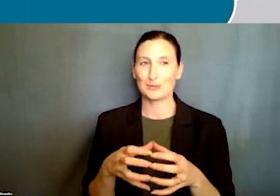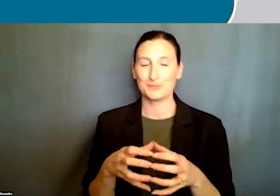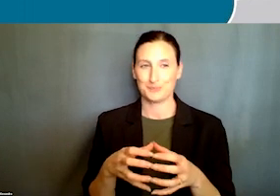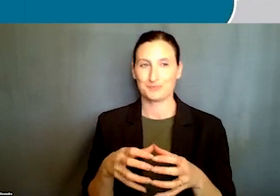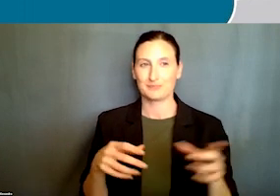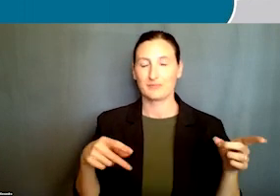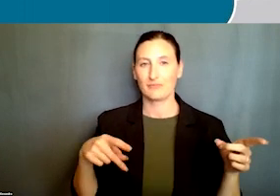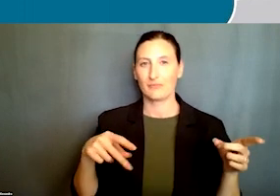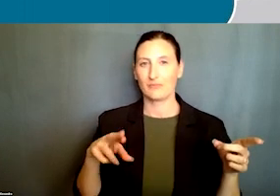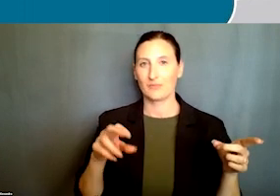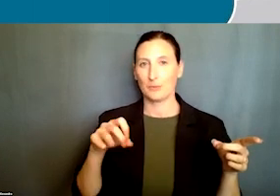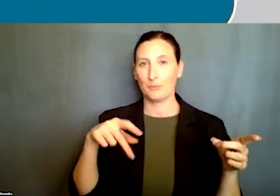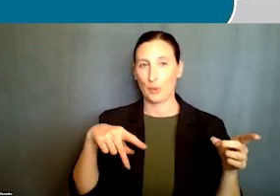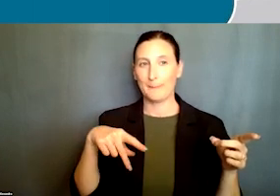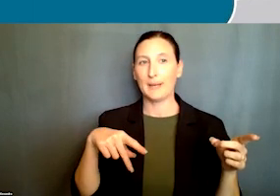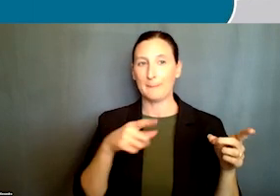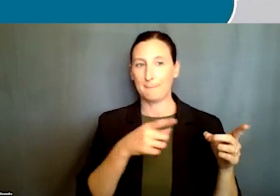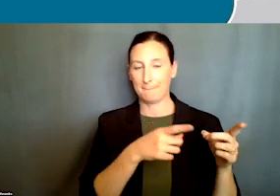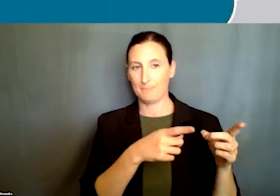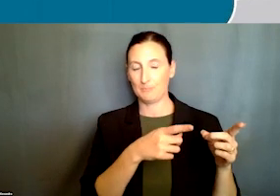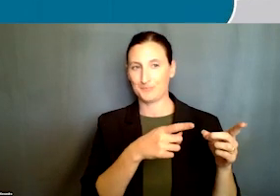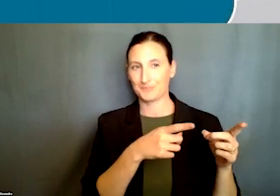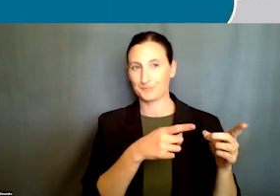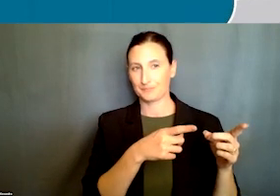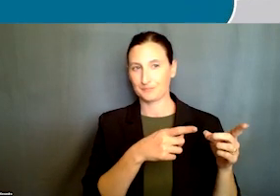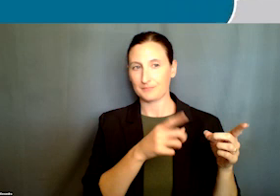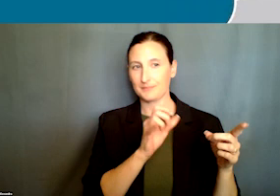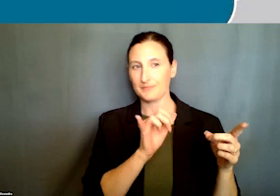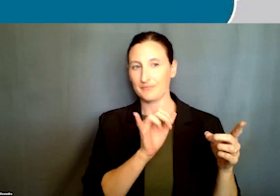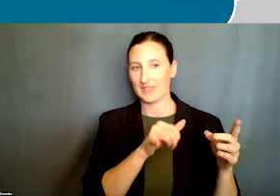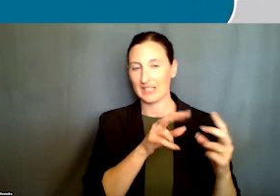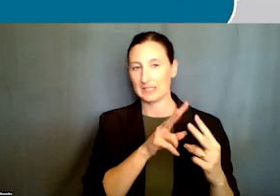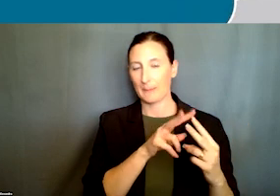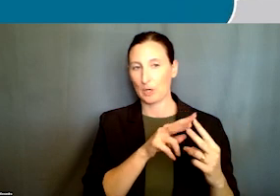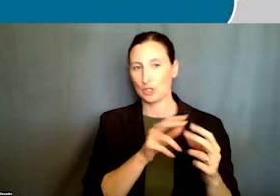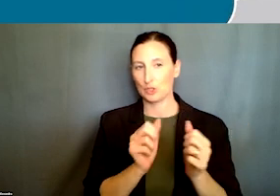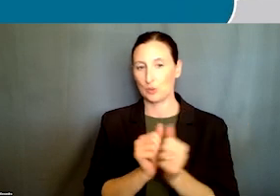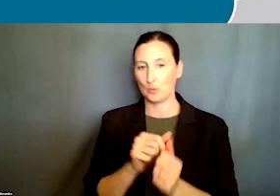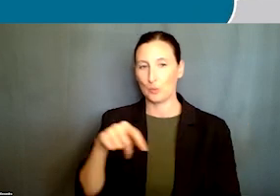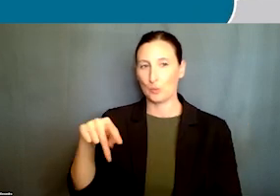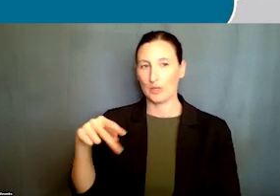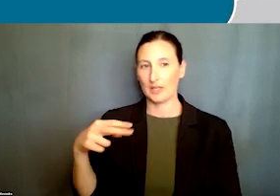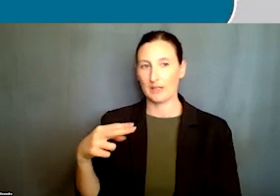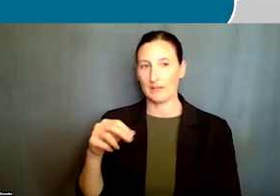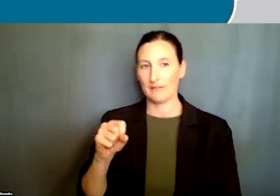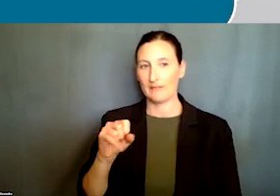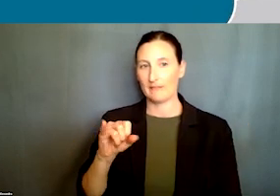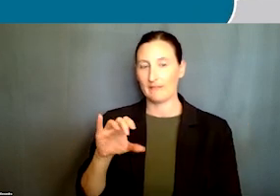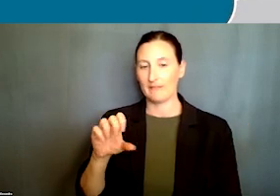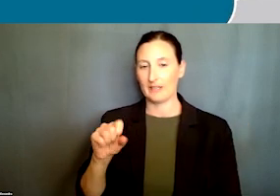research and education in Physics. The partners are Physics Frontiers Centers and the awards made,